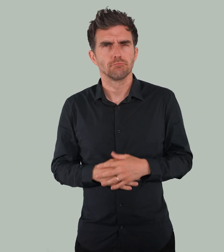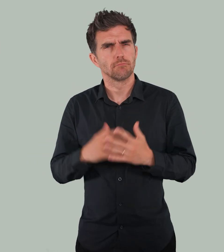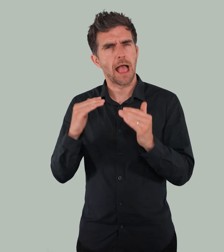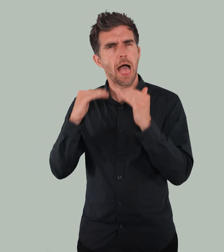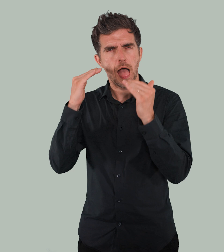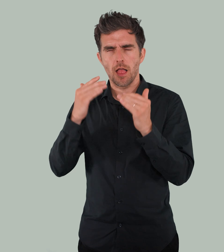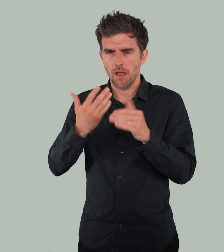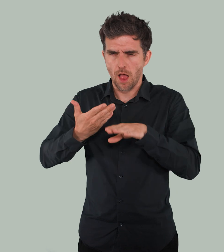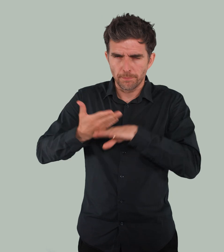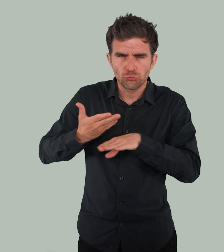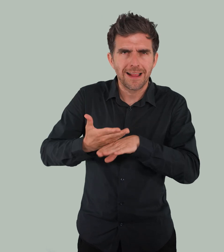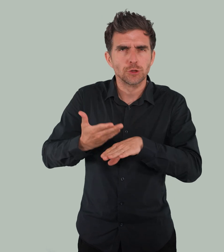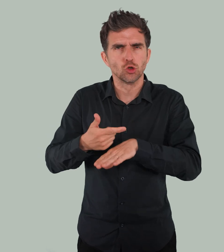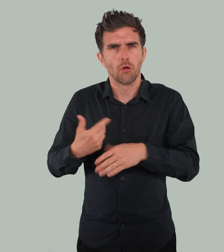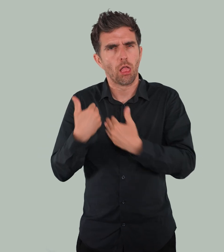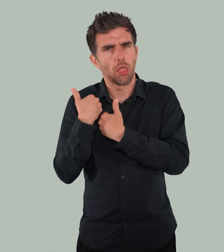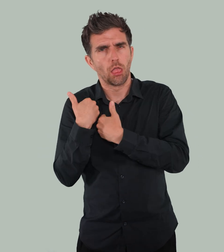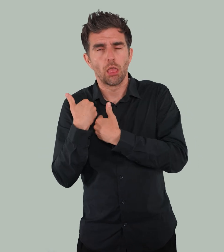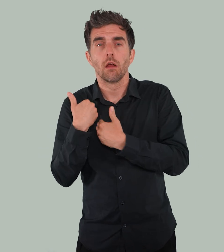High administrative burden: